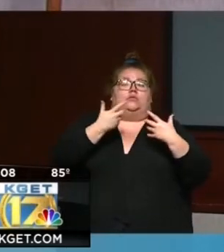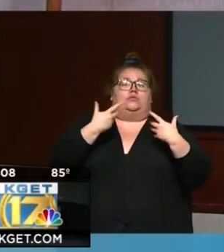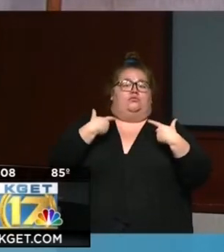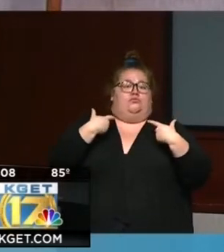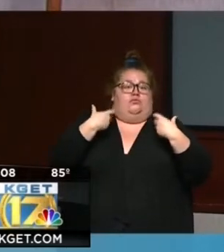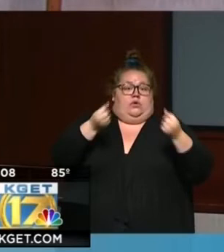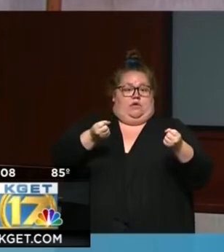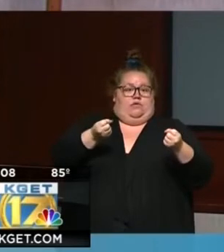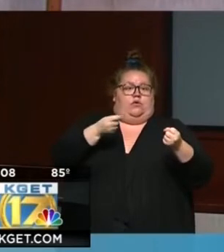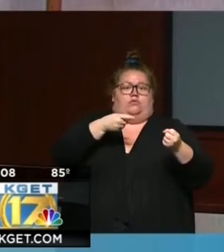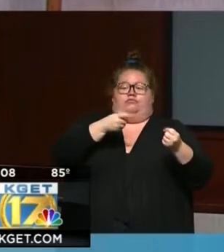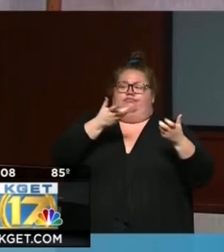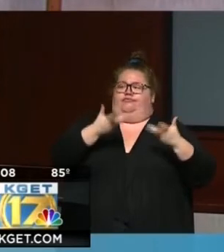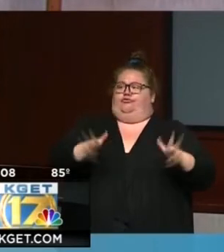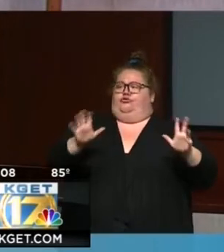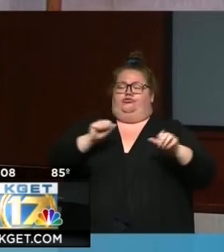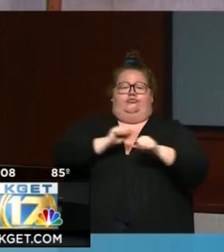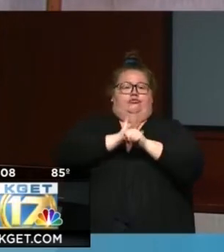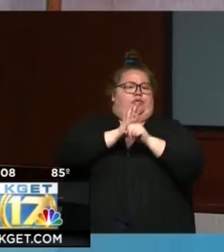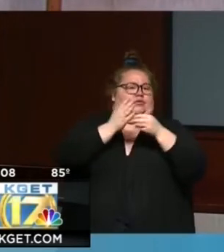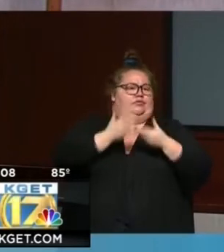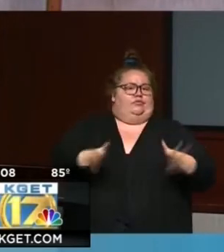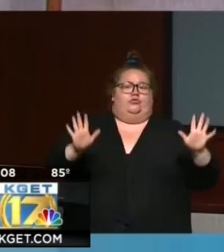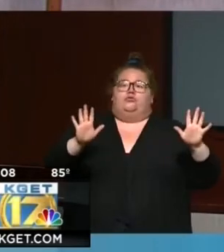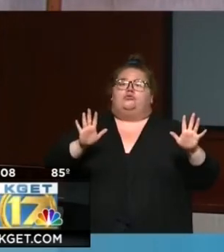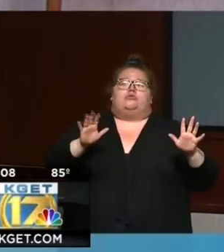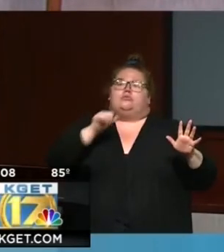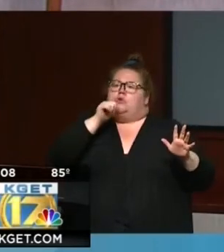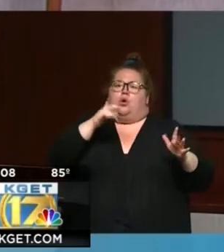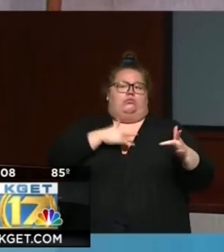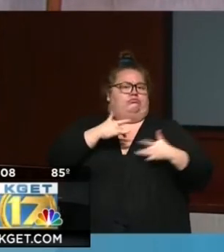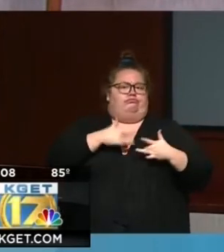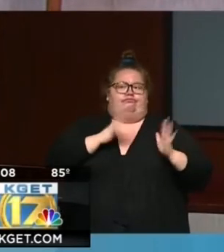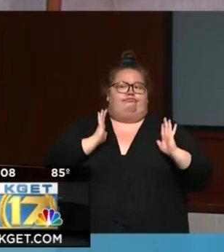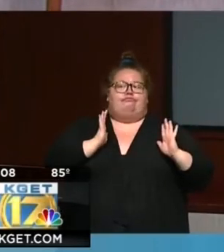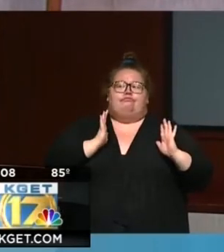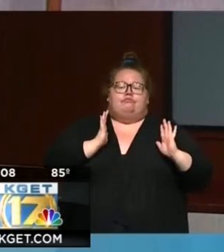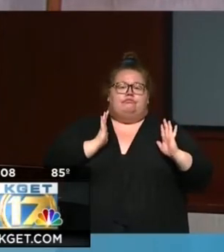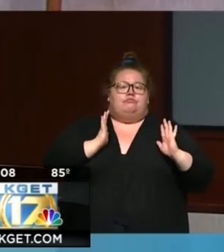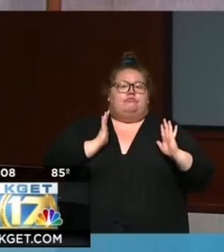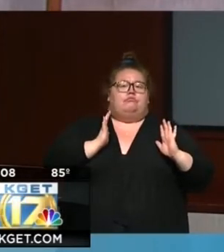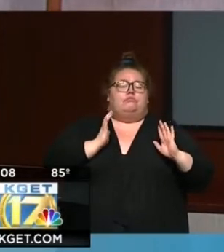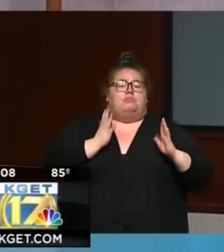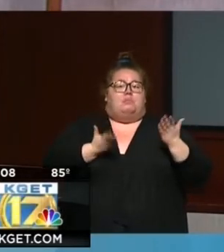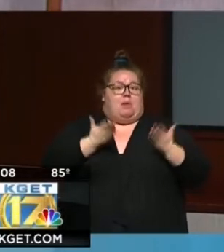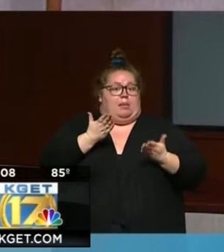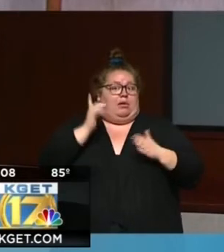DISCREPANCY COMES FROM? ON THE DASHBOARD, IF A PATIENT IS IN THE RECOVERED CATEGORY, IT IS A PATIENT WHO